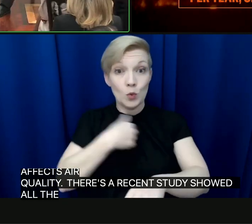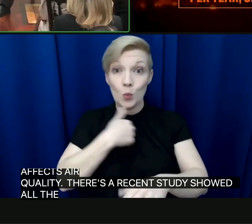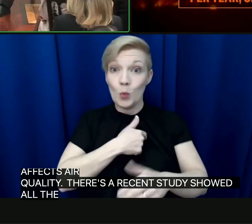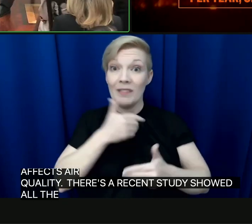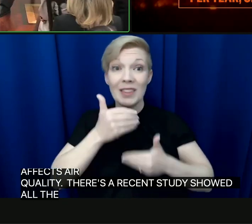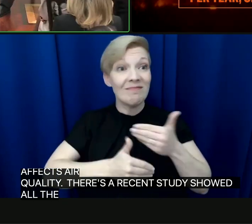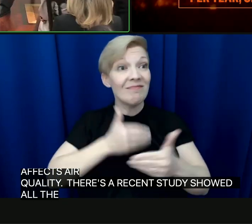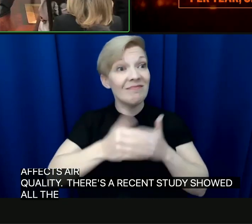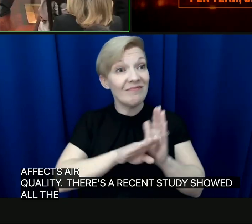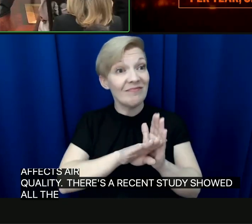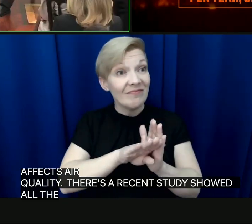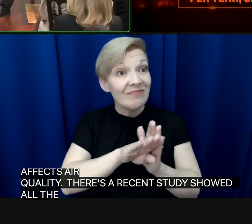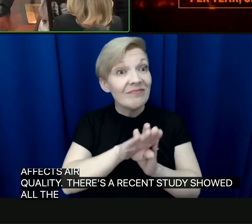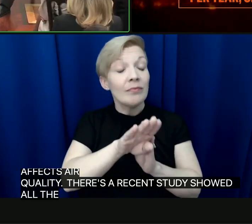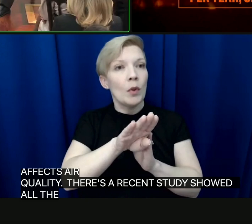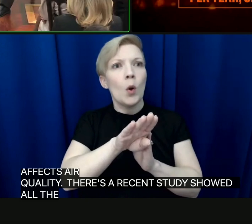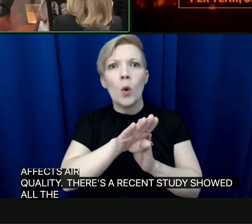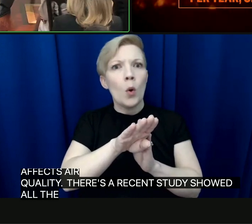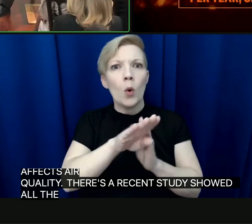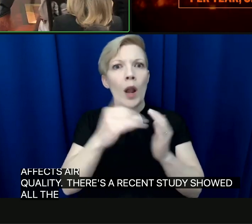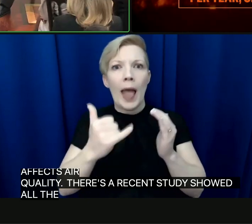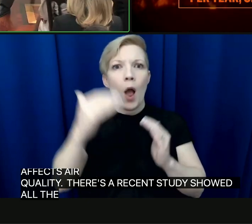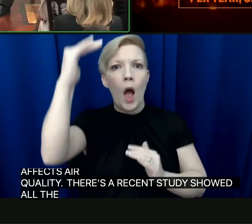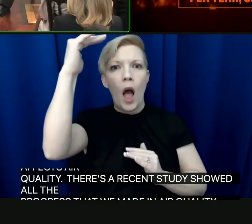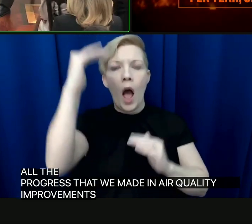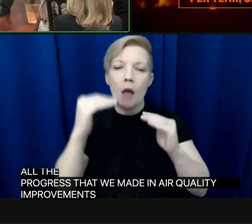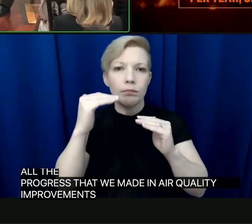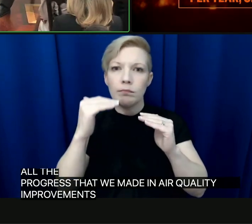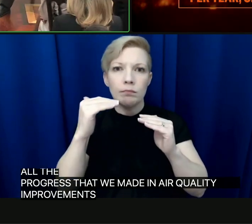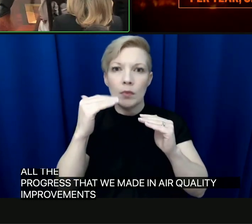Improvements have all been erased because of wildfires.